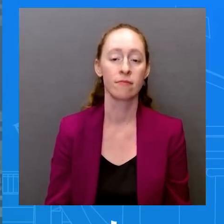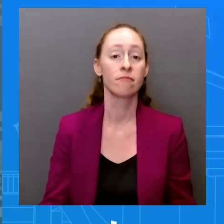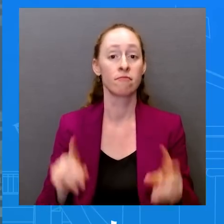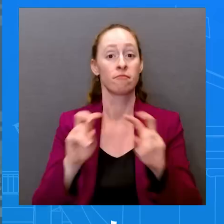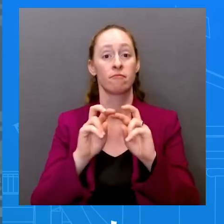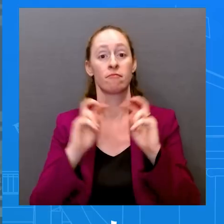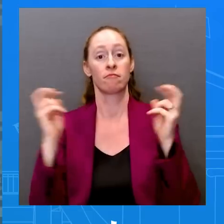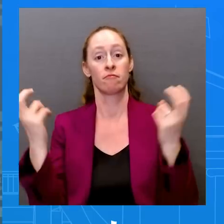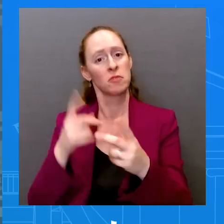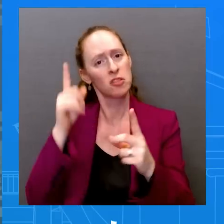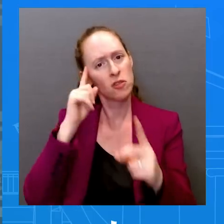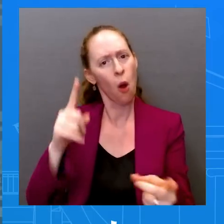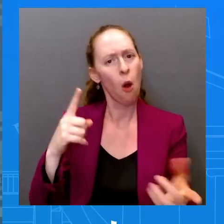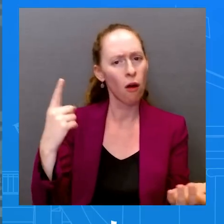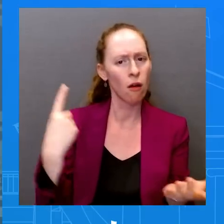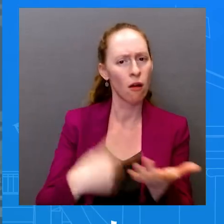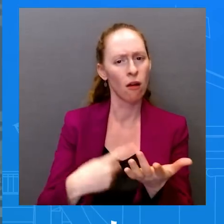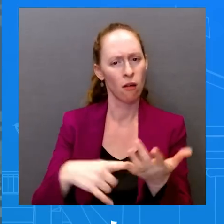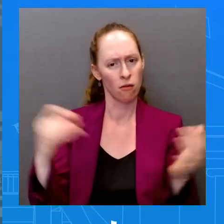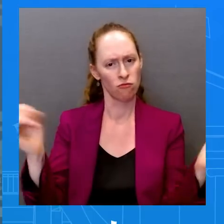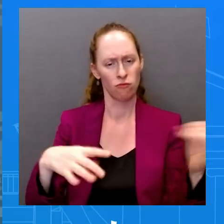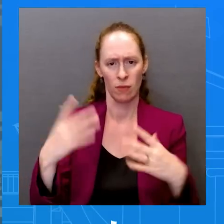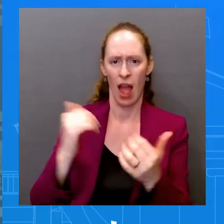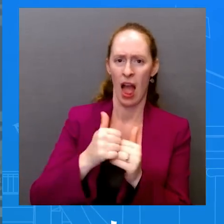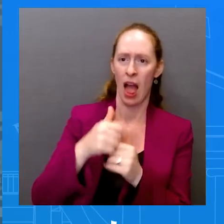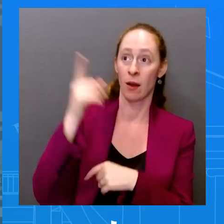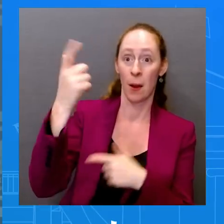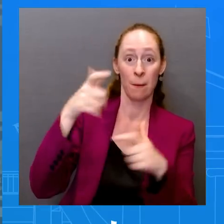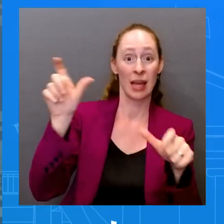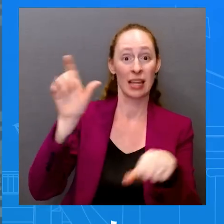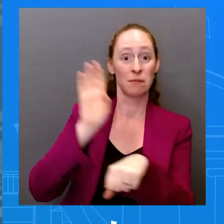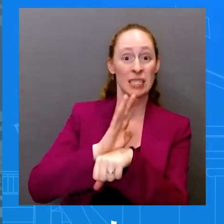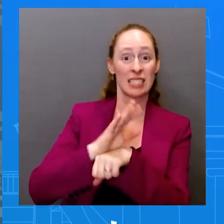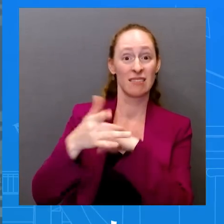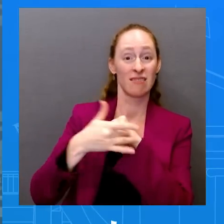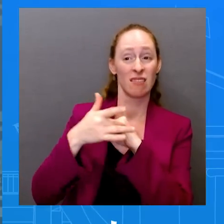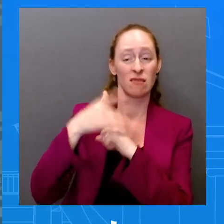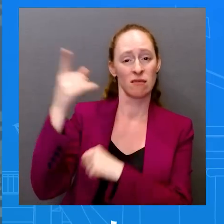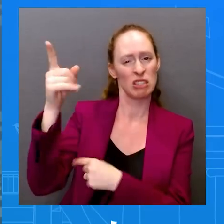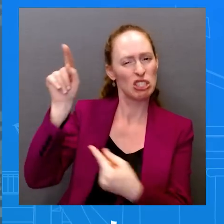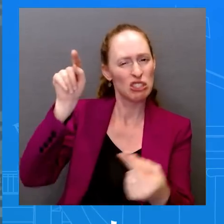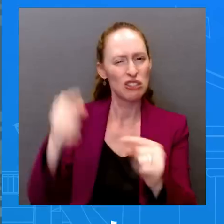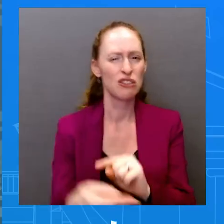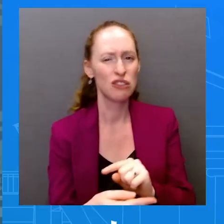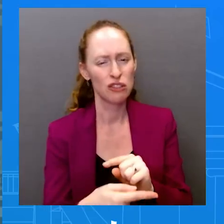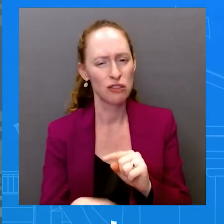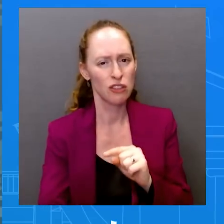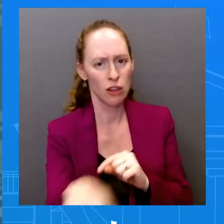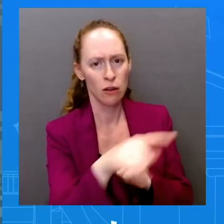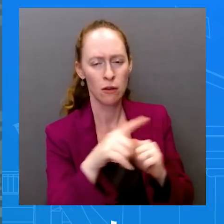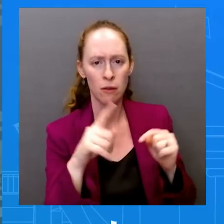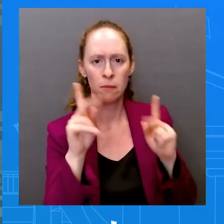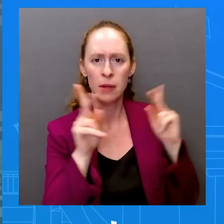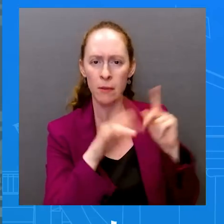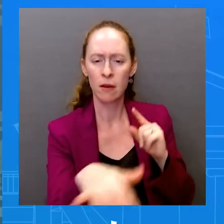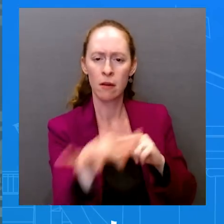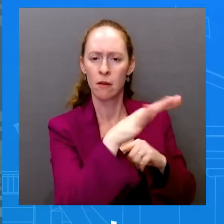held at the White House. The President has long called for fundamental legislative reforms to address these issues, and we look forward